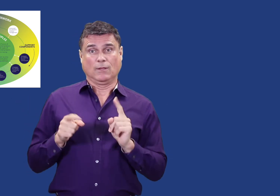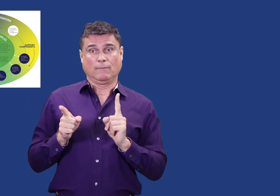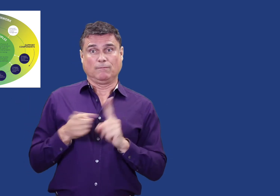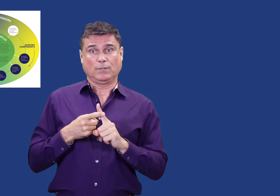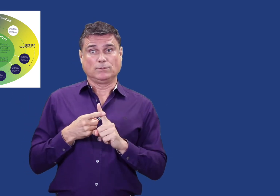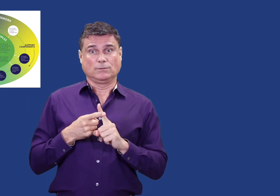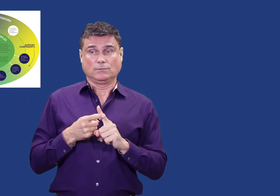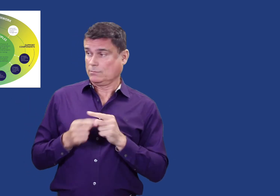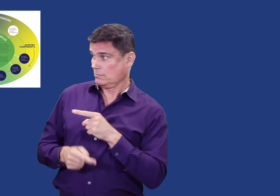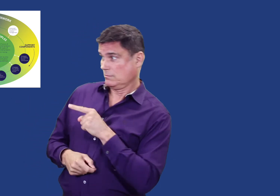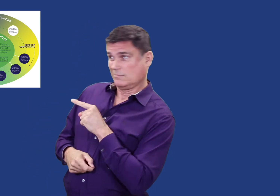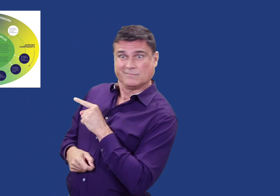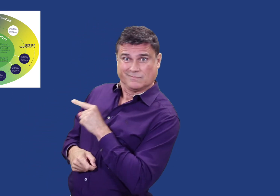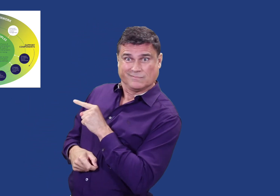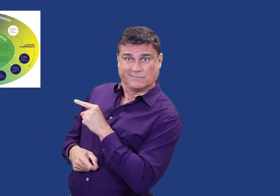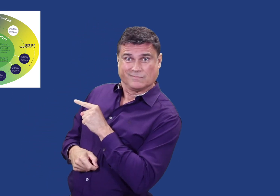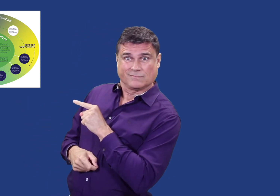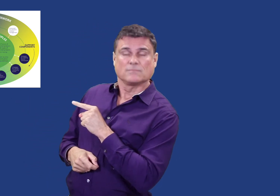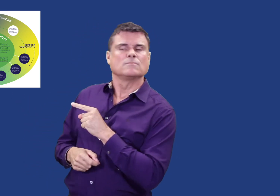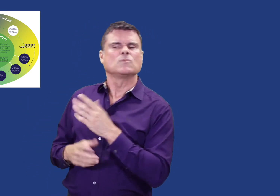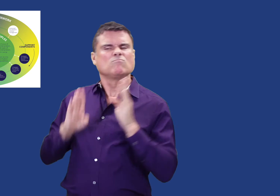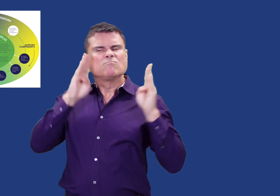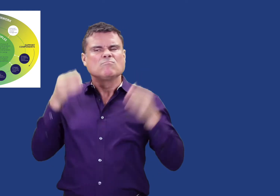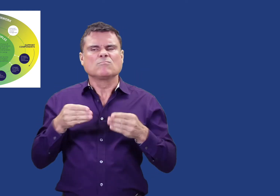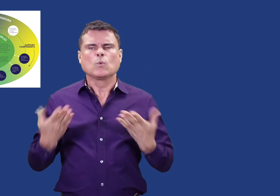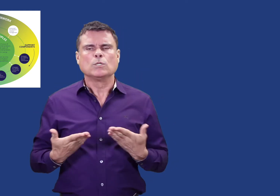THE FIRST COMPONENT FOCUSES ON